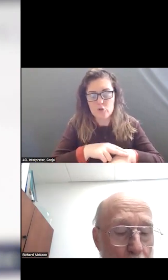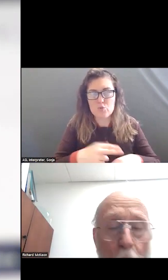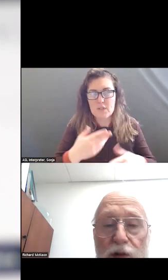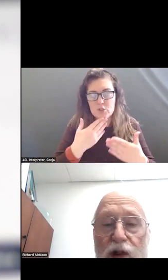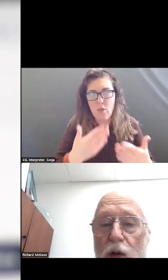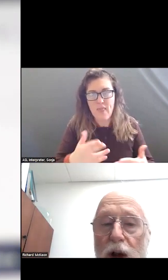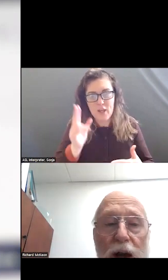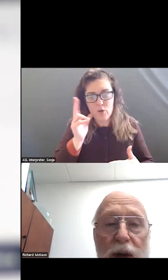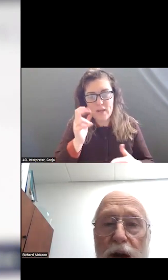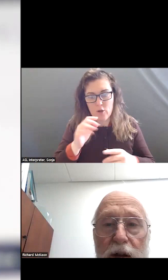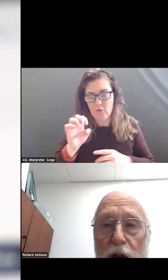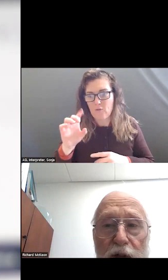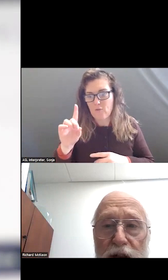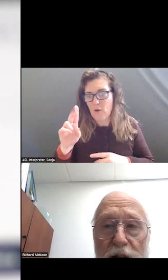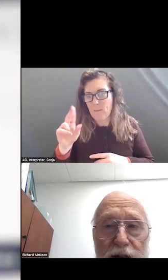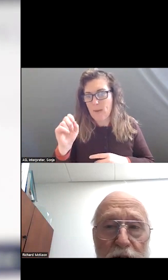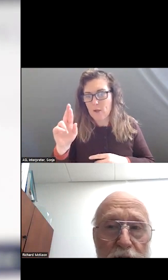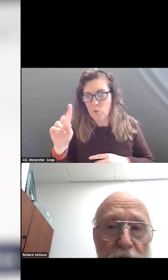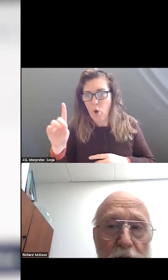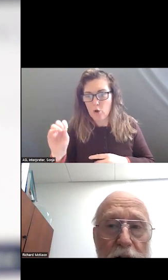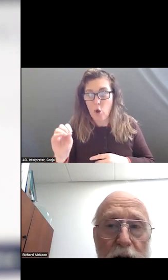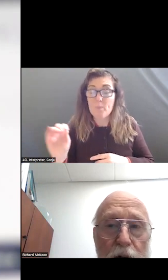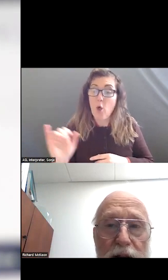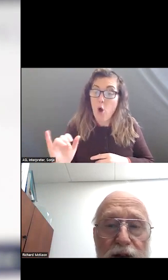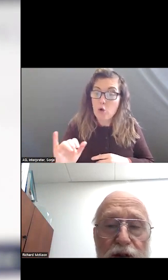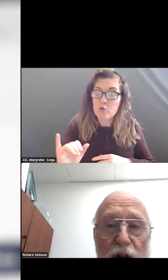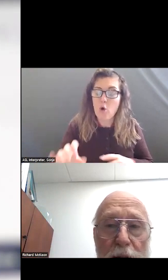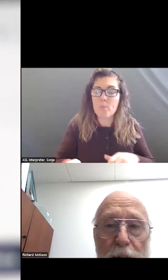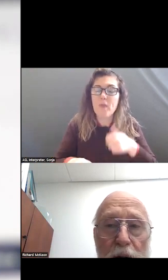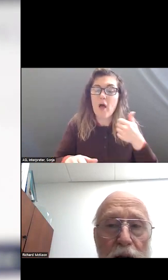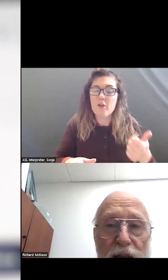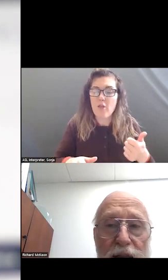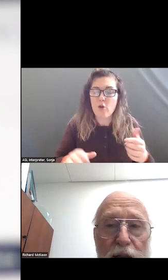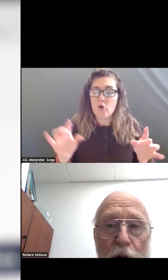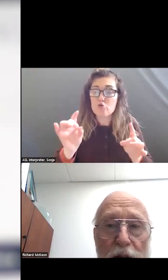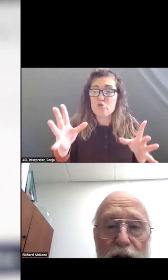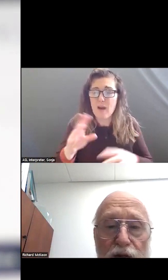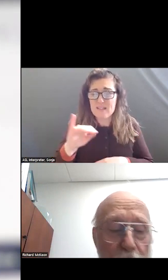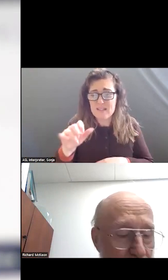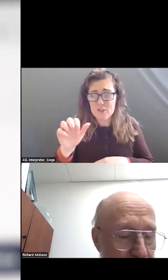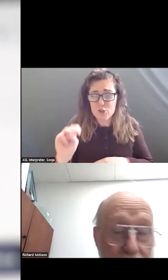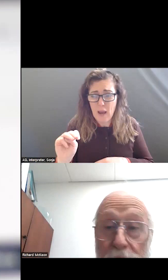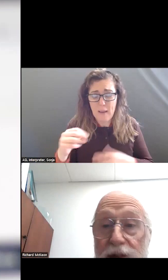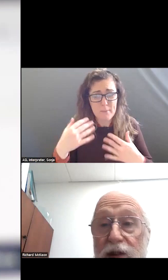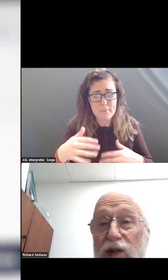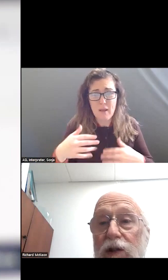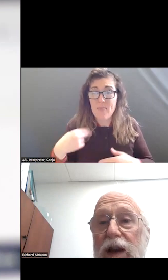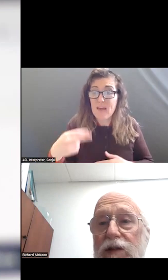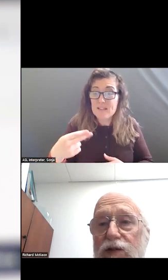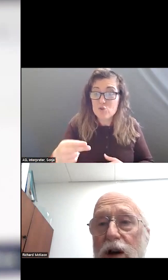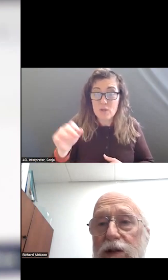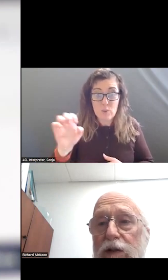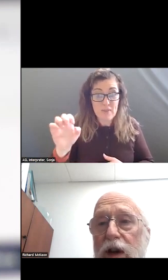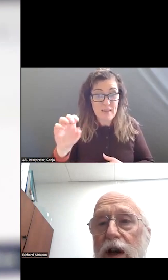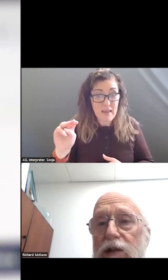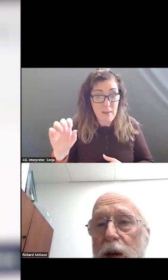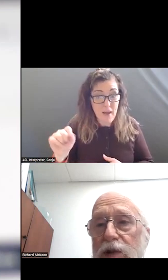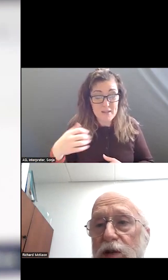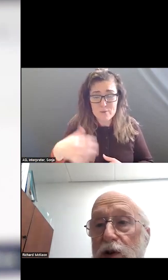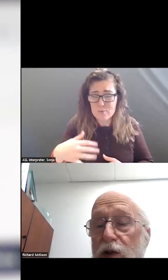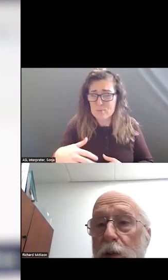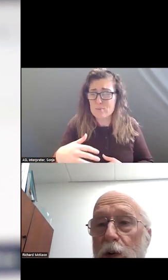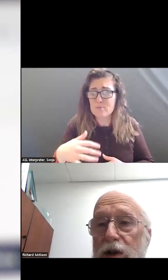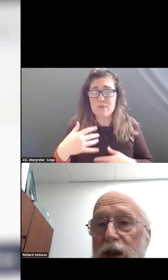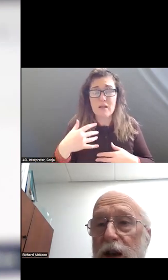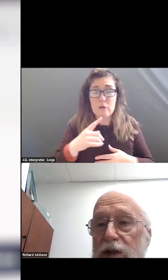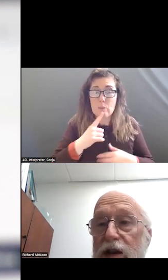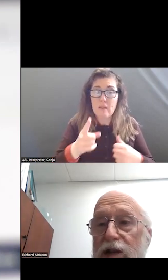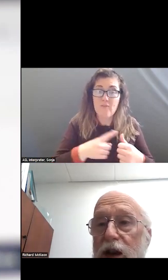ALSO ANOTHER GREAT CRISIS JAM. SAMHSA'S REPORT TO THE FCC